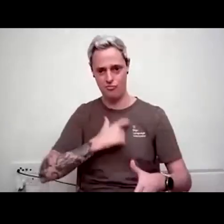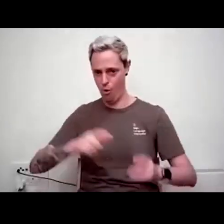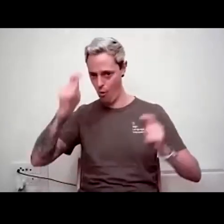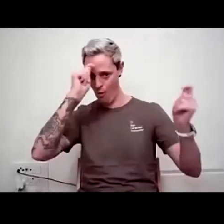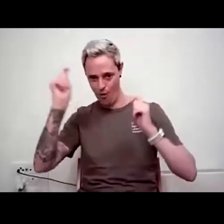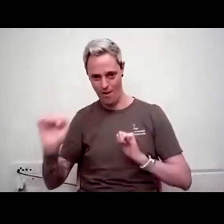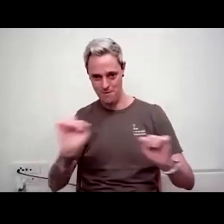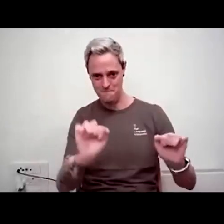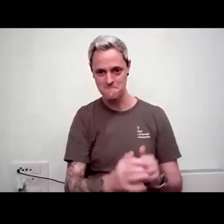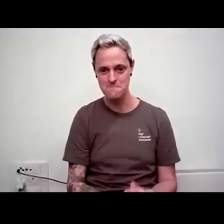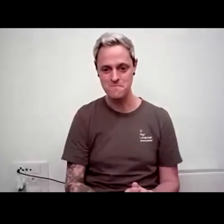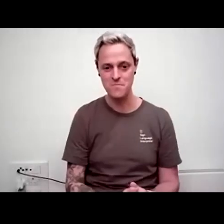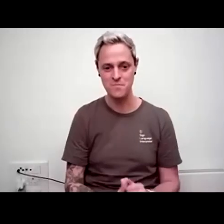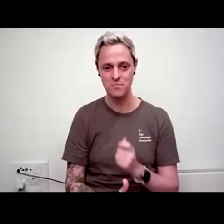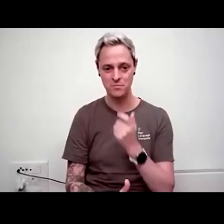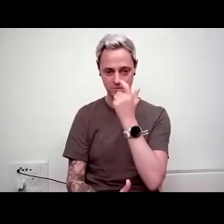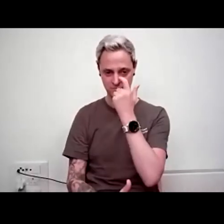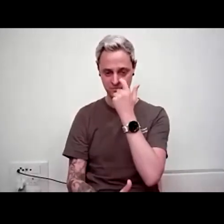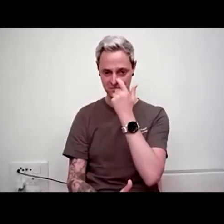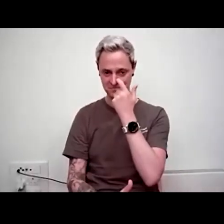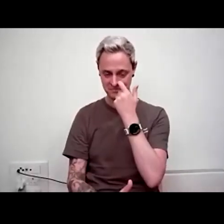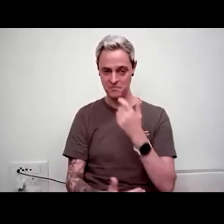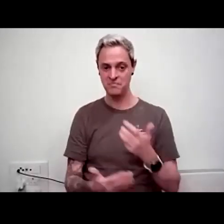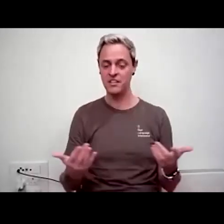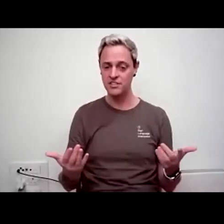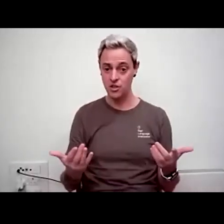And to aid with this question, I would like to finish my response